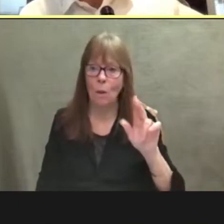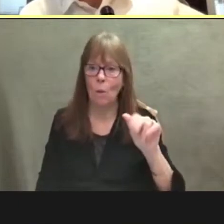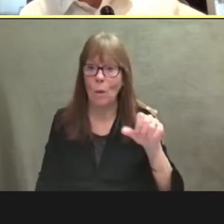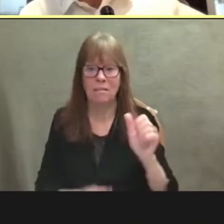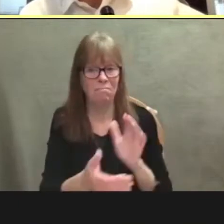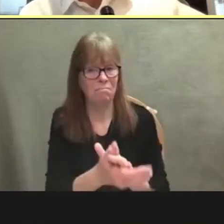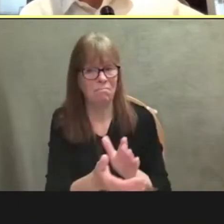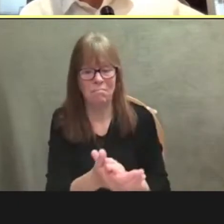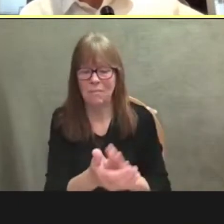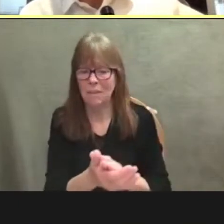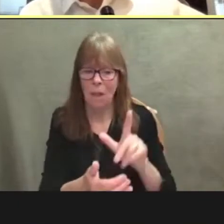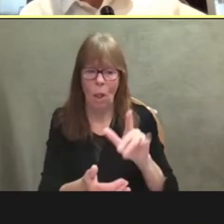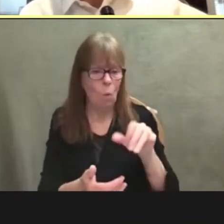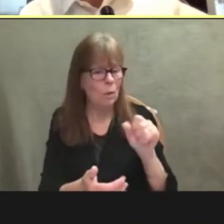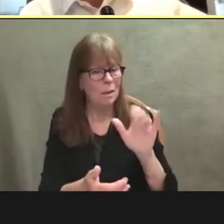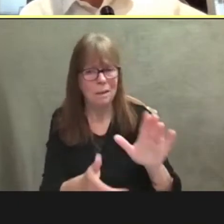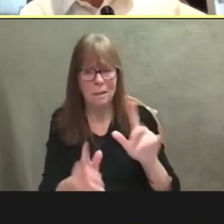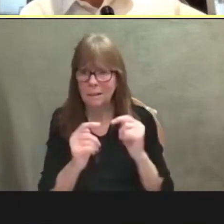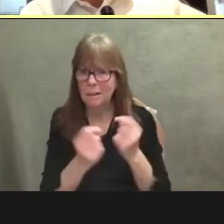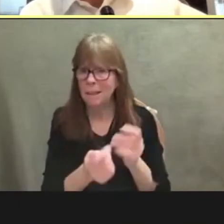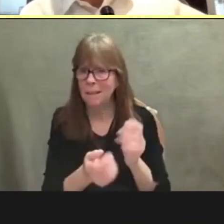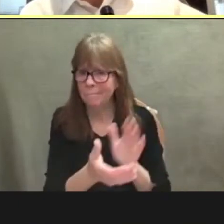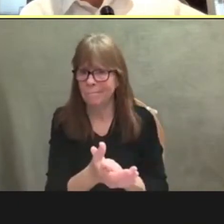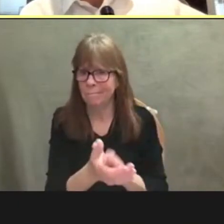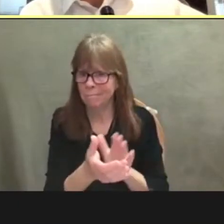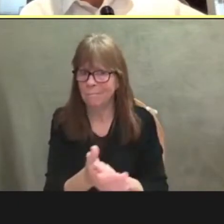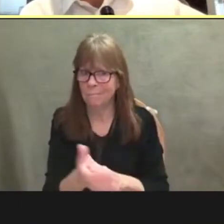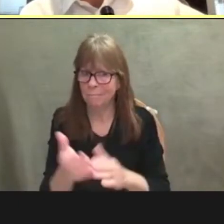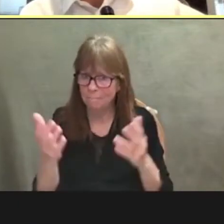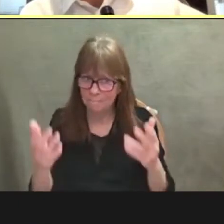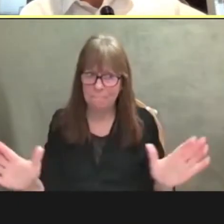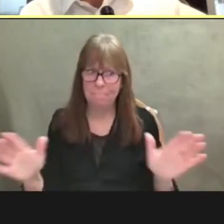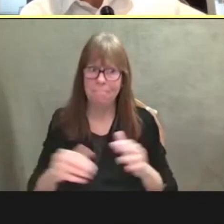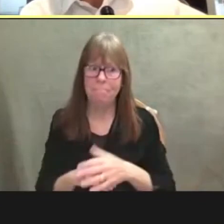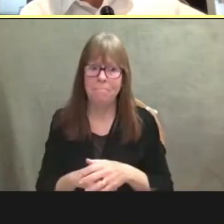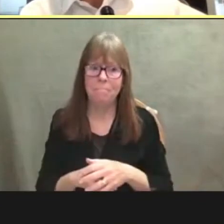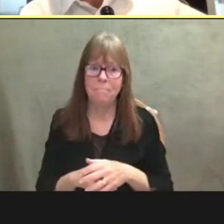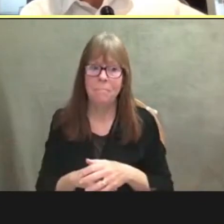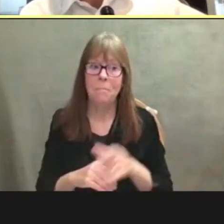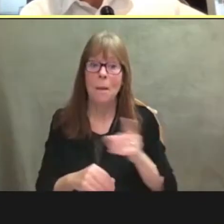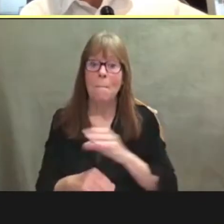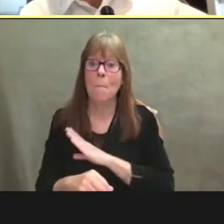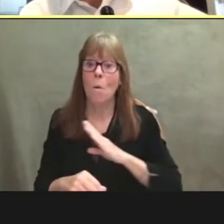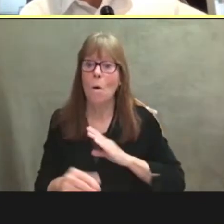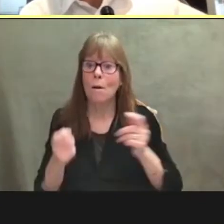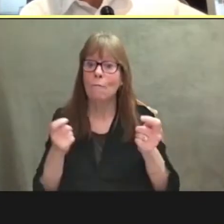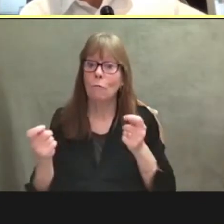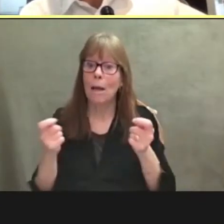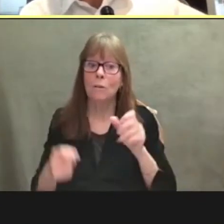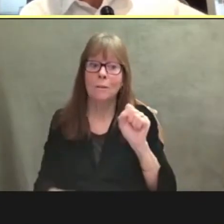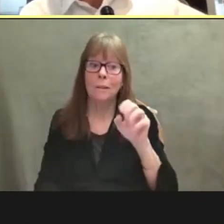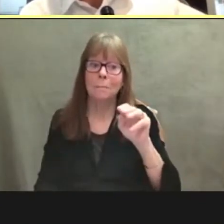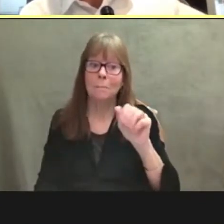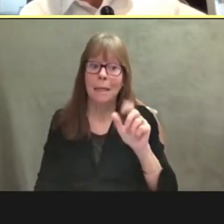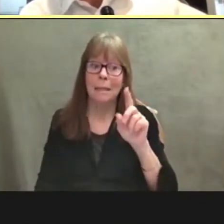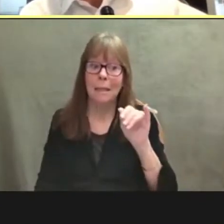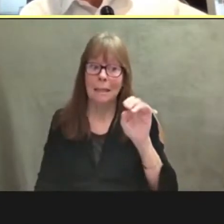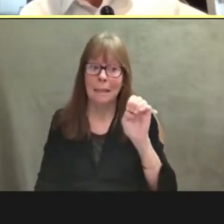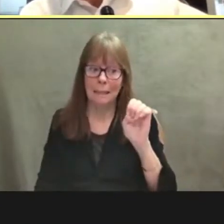You did it, man! You did it! The Board of Directors of SMADIE.